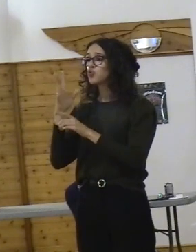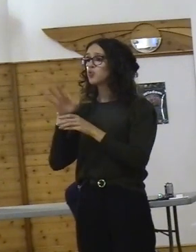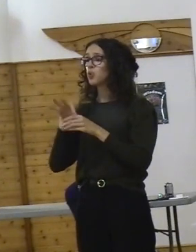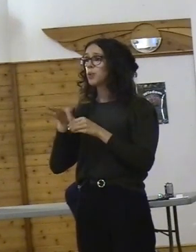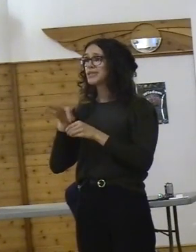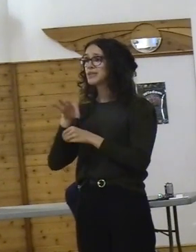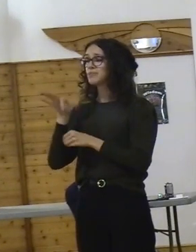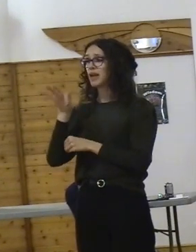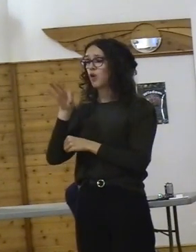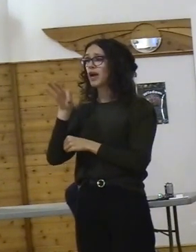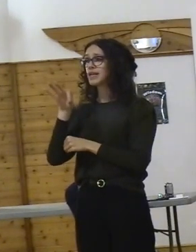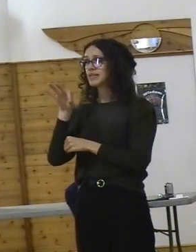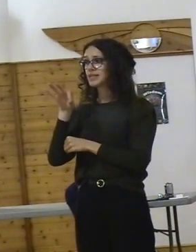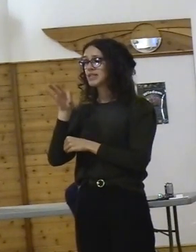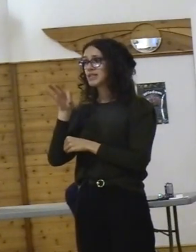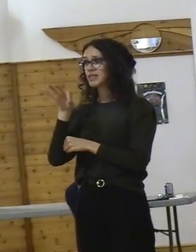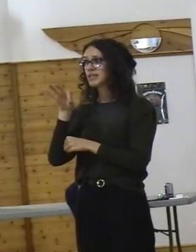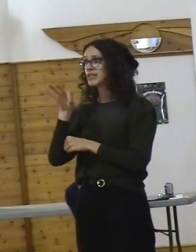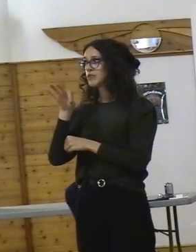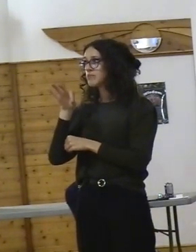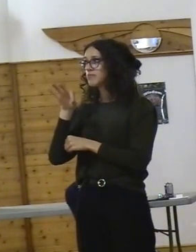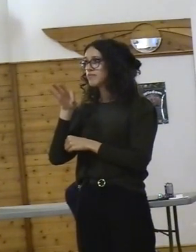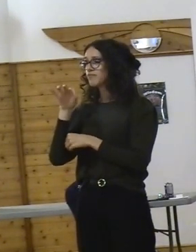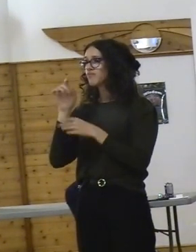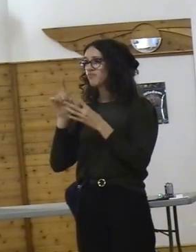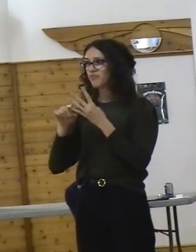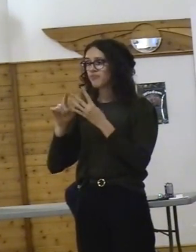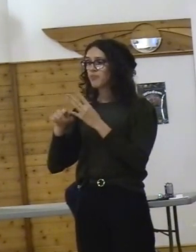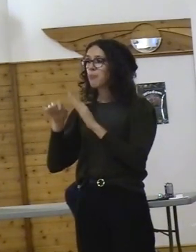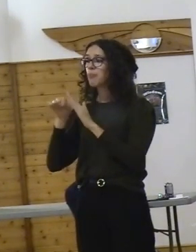He was murdered.